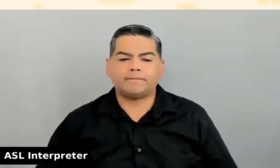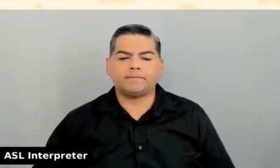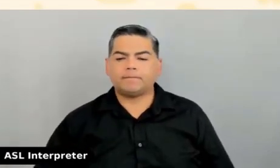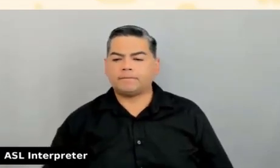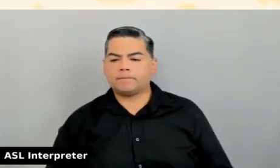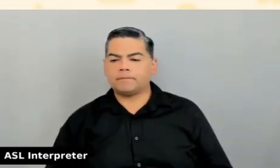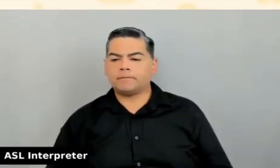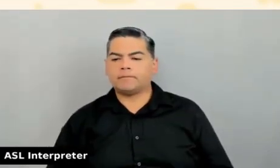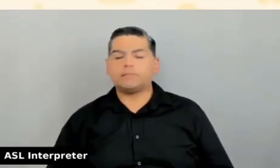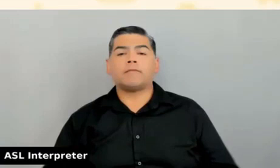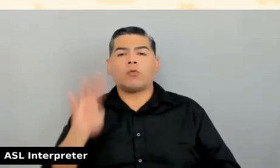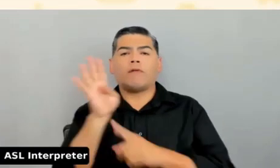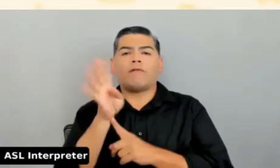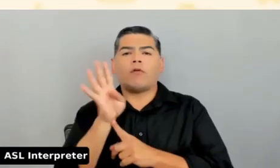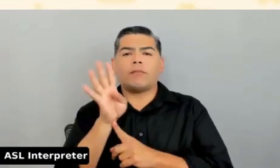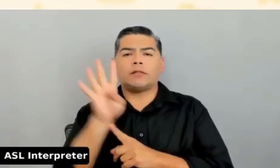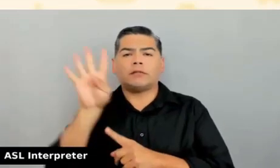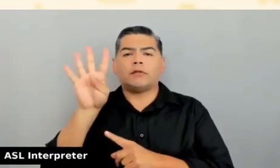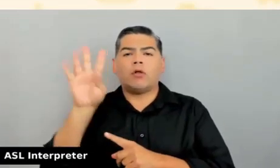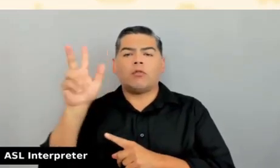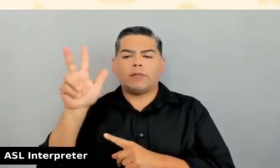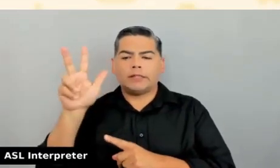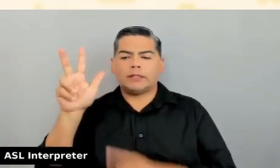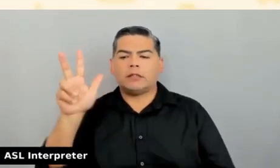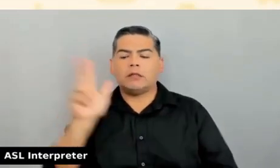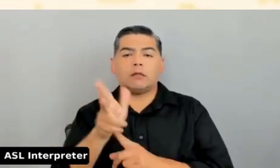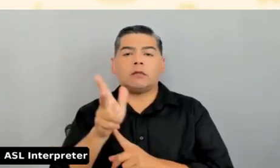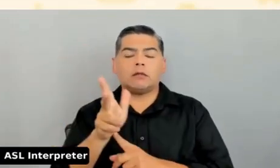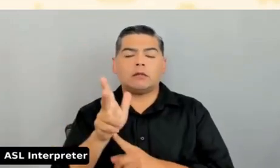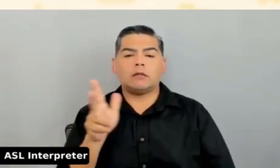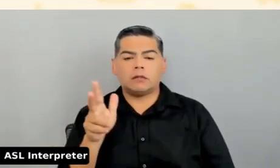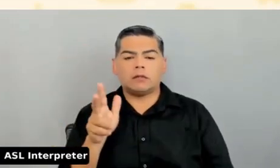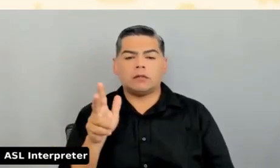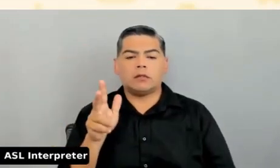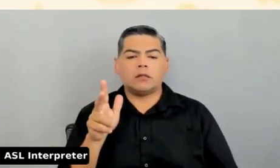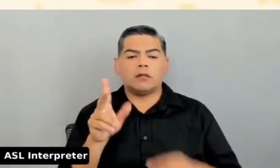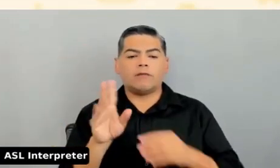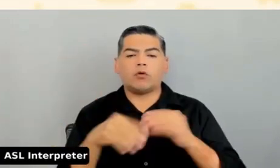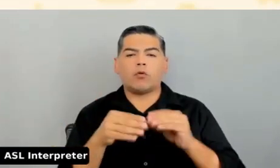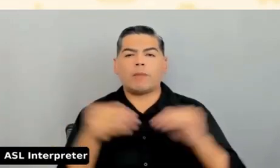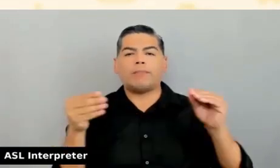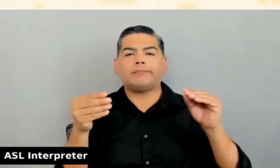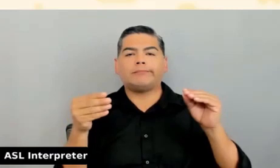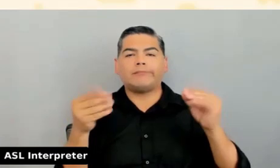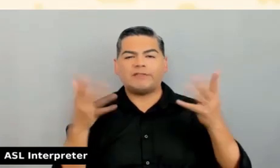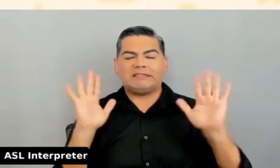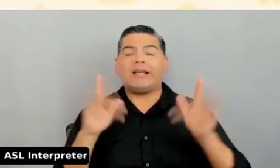We have four three minutes left, so if you could just wrap up and then we can finish up the session on time.